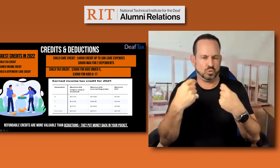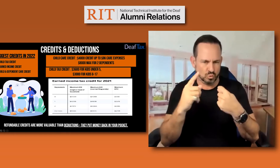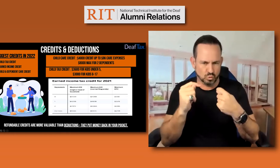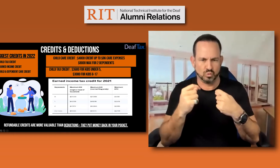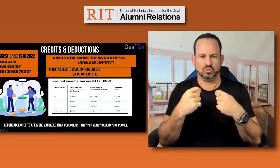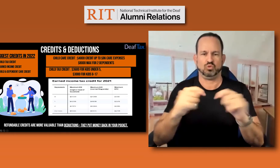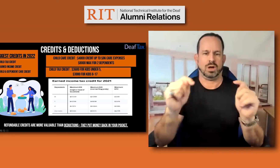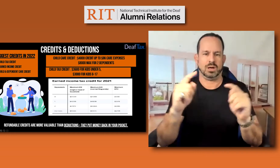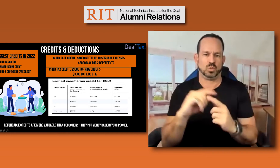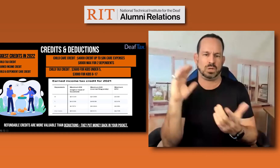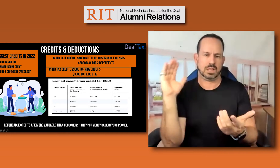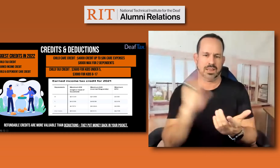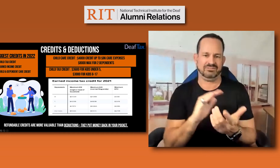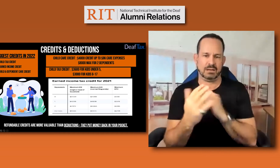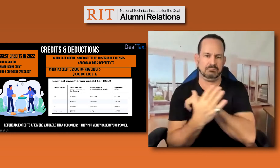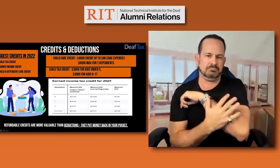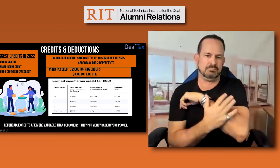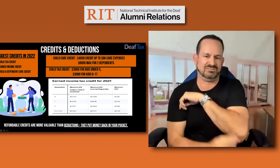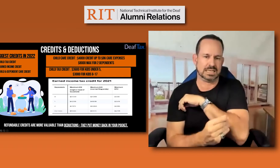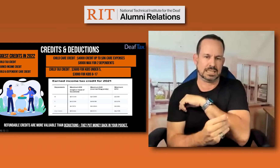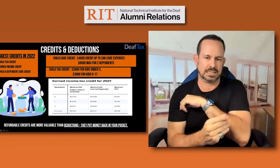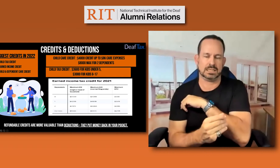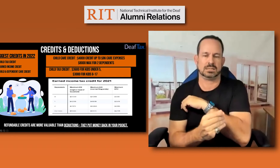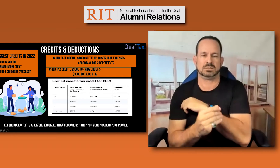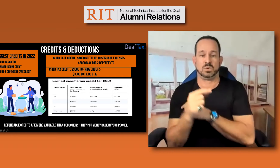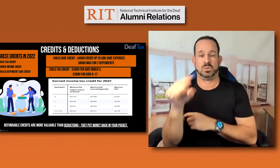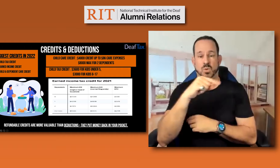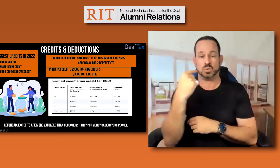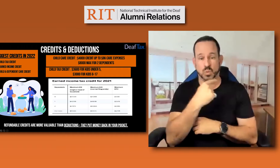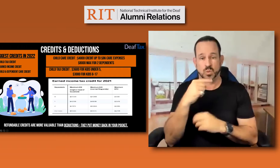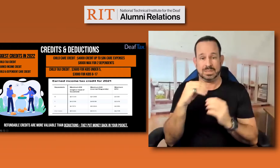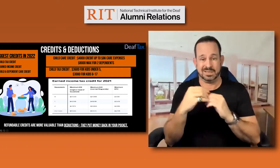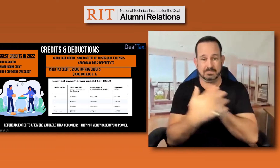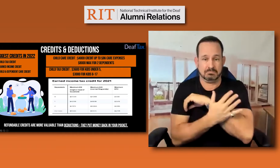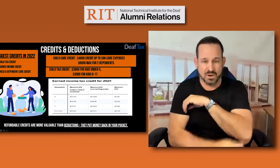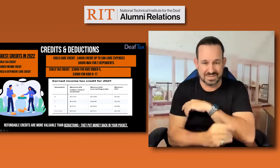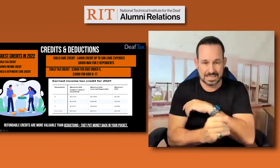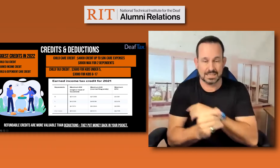The U.S. is trying to alleviate nationwide poverty.